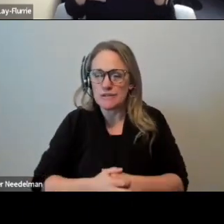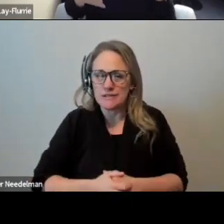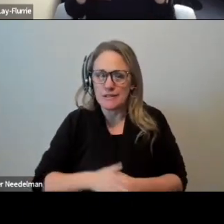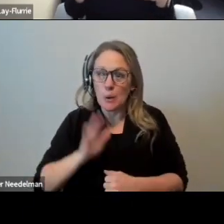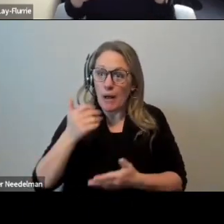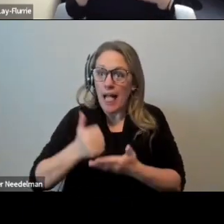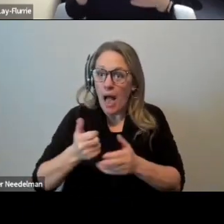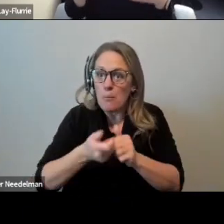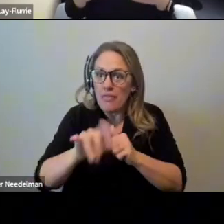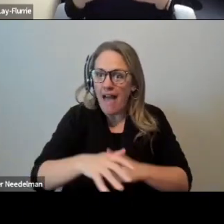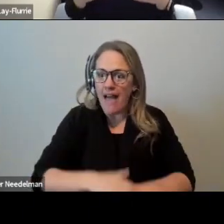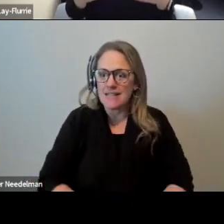Around 50%